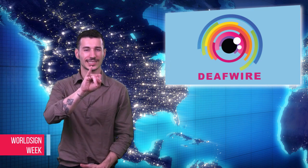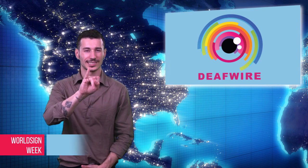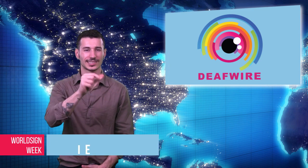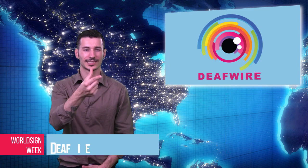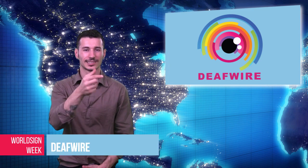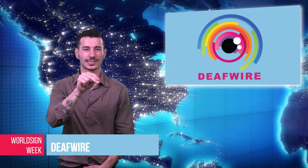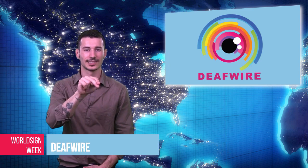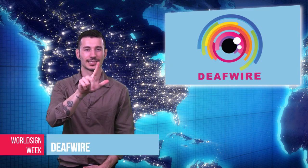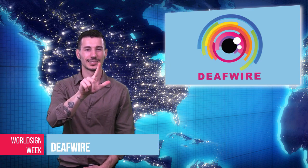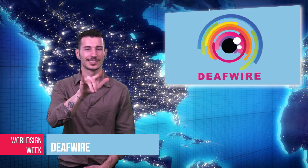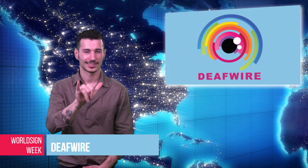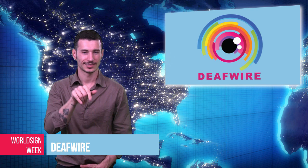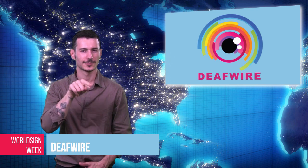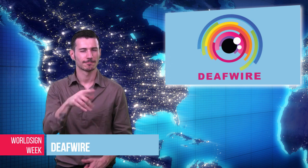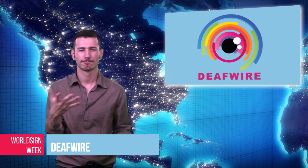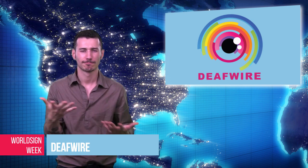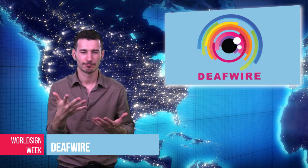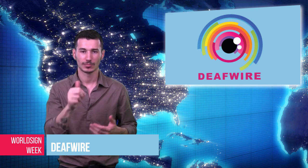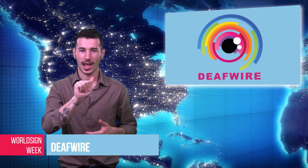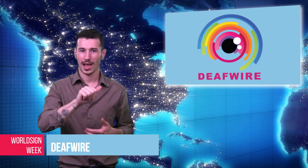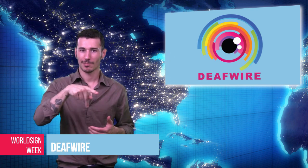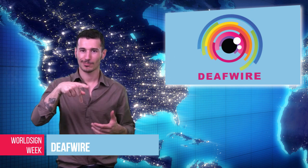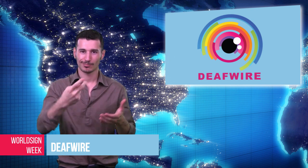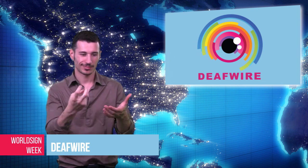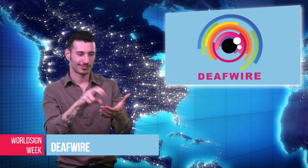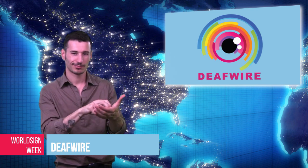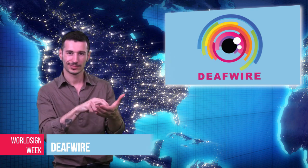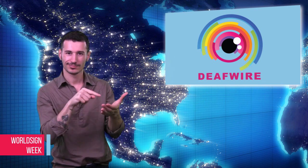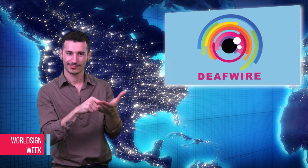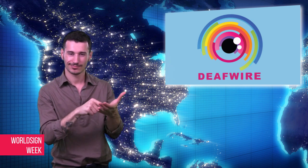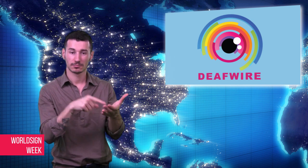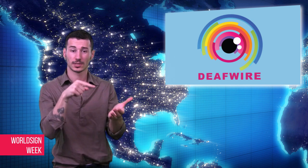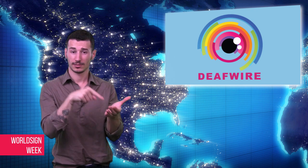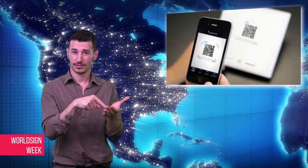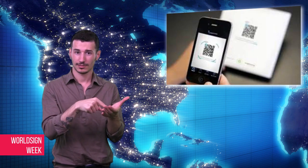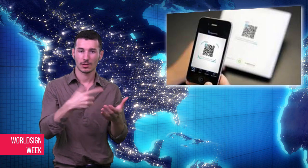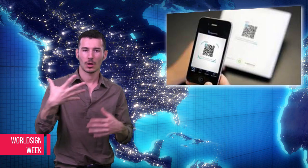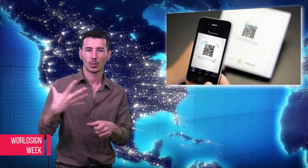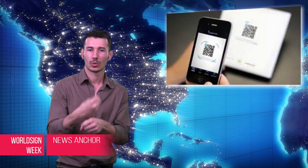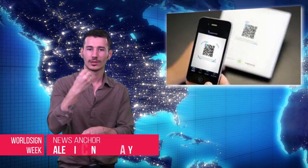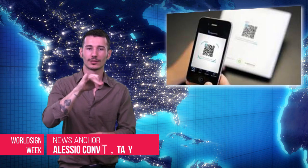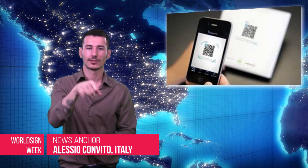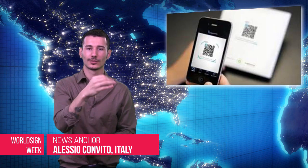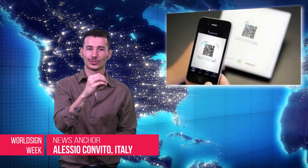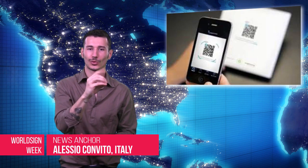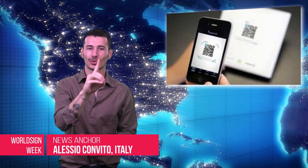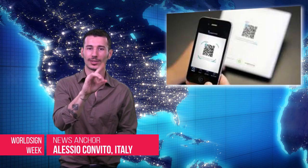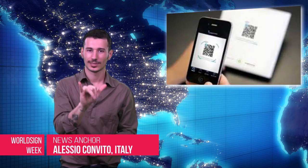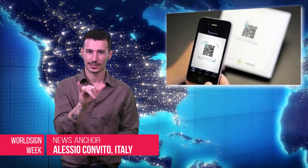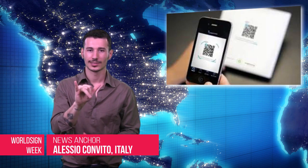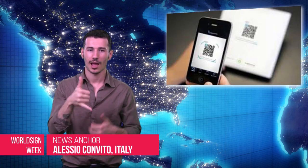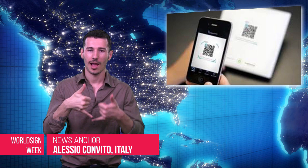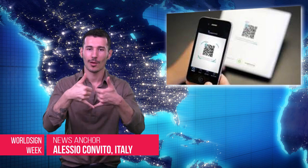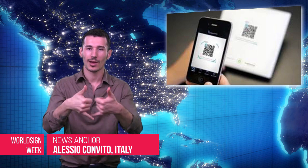Alessio: Signly, an app has won the “Jodi Award 2017”. Deaf people use